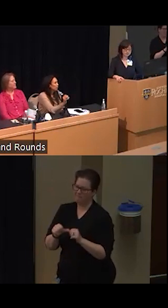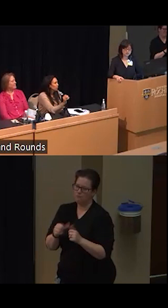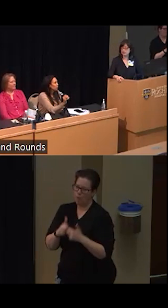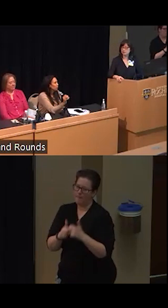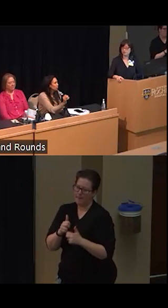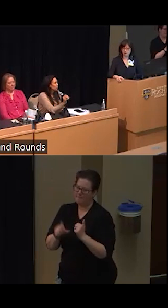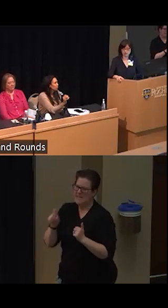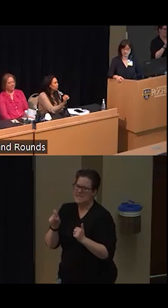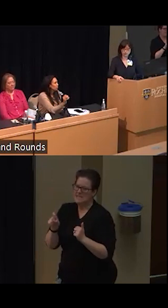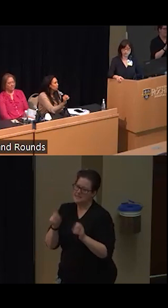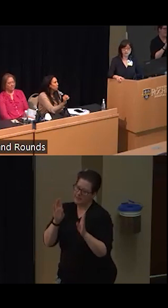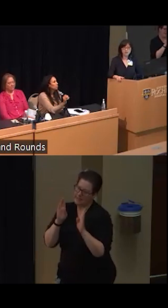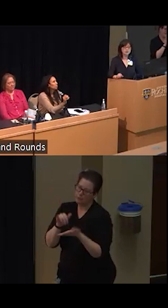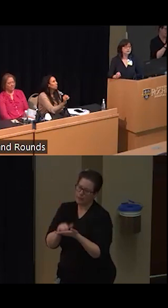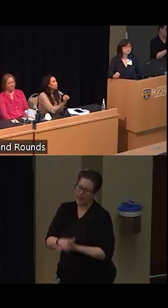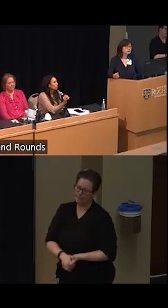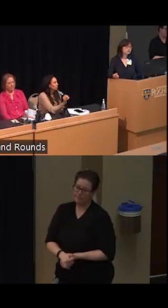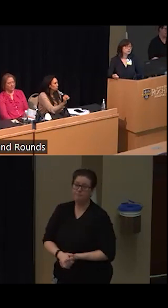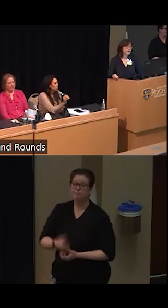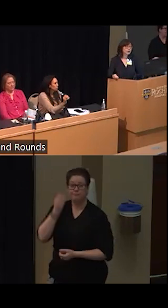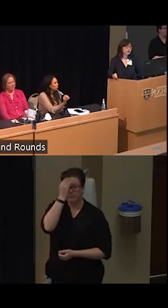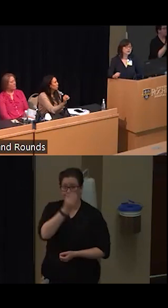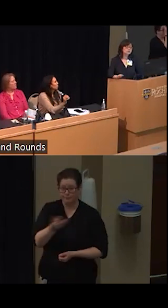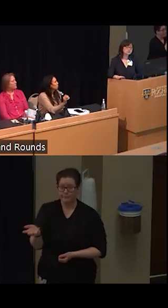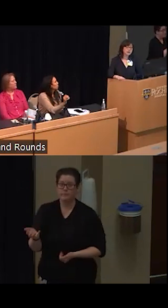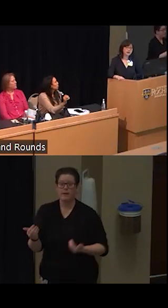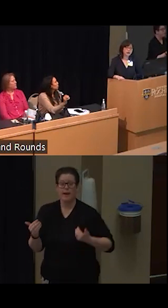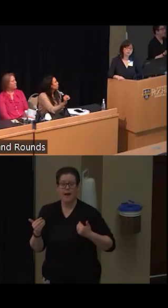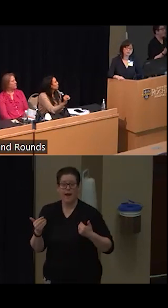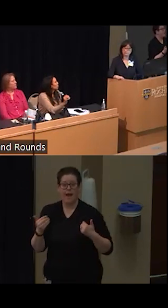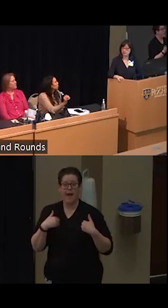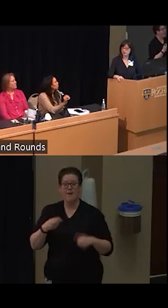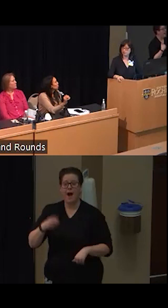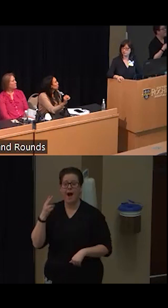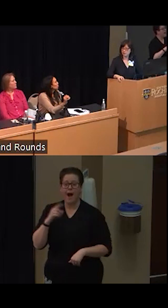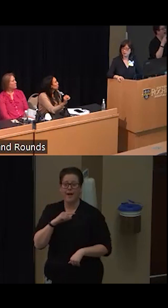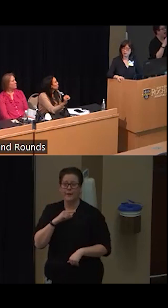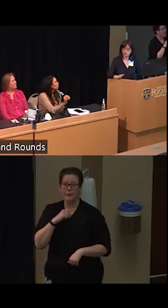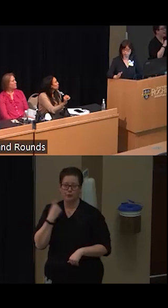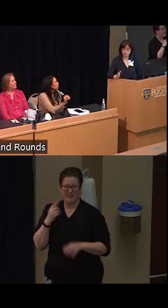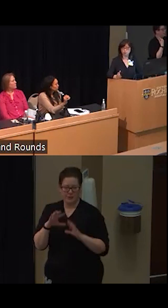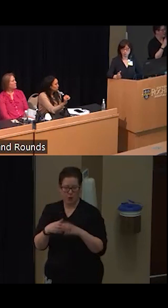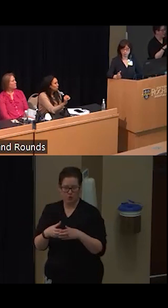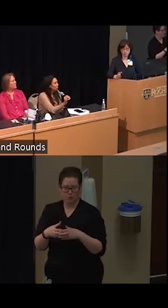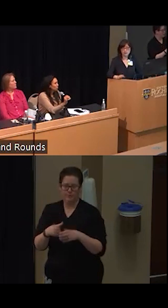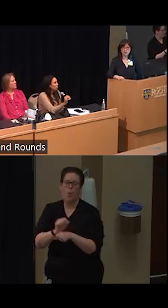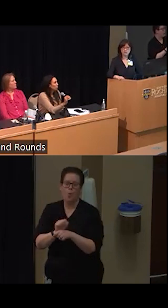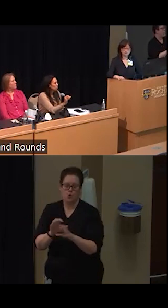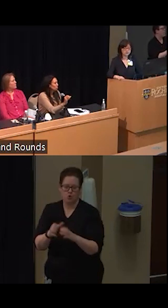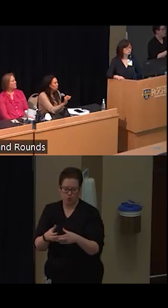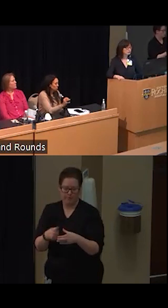to need some of our attention just so you're aware we do have a high risk group work group that meets